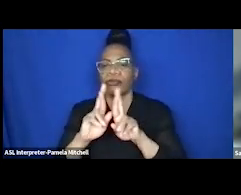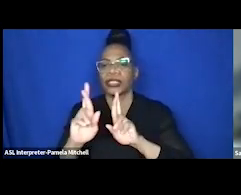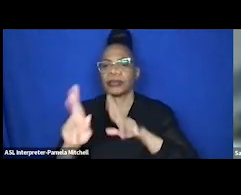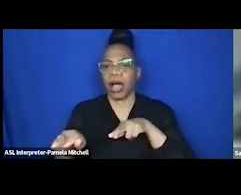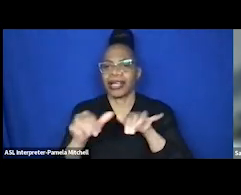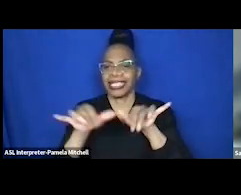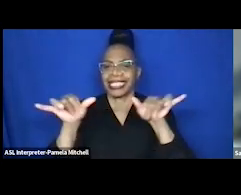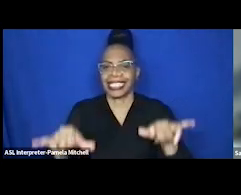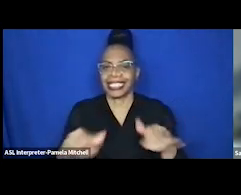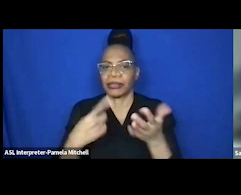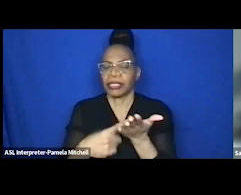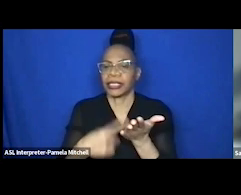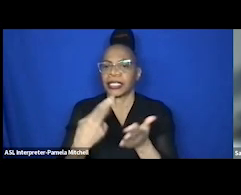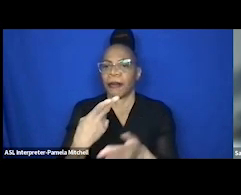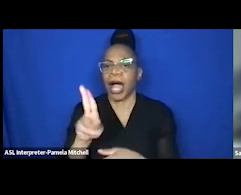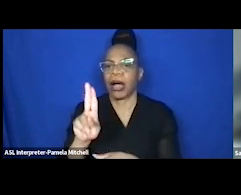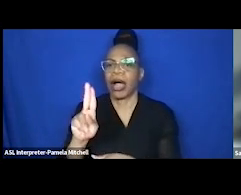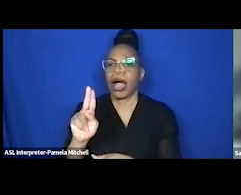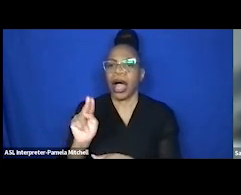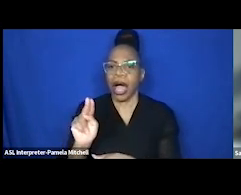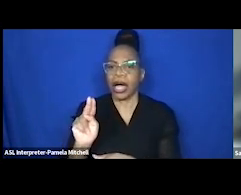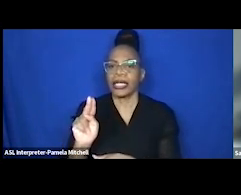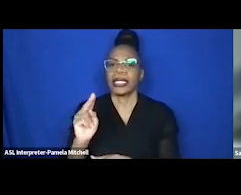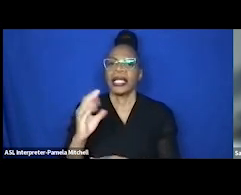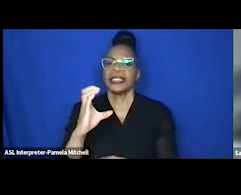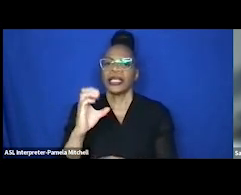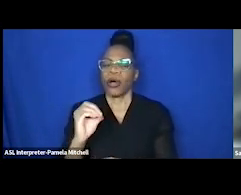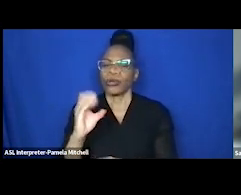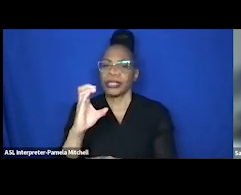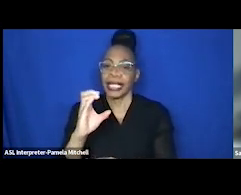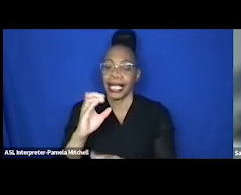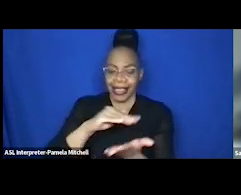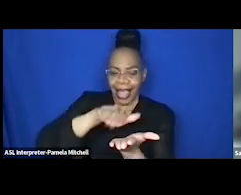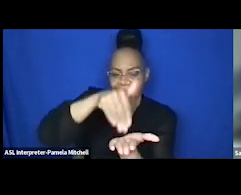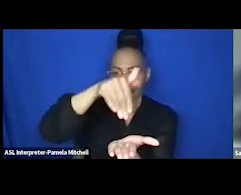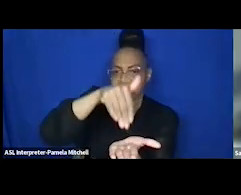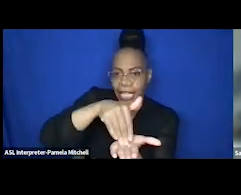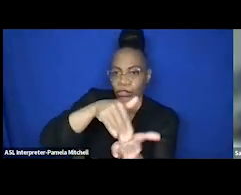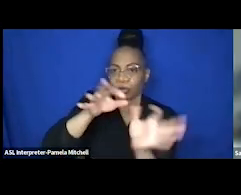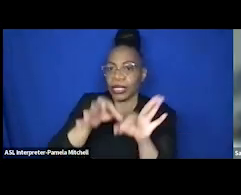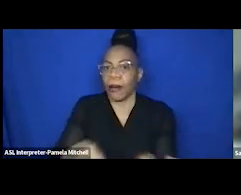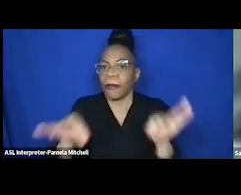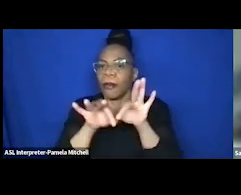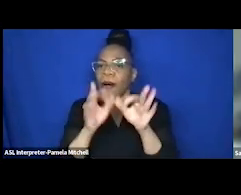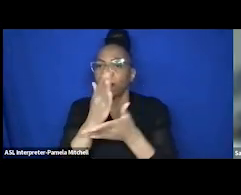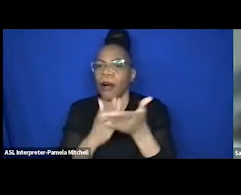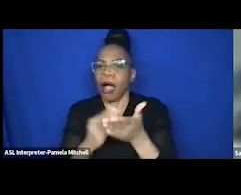And the easiest way to kind of think of a CoC is that they're kind of the central nucleus of local homeless response, right?